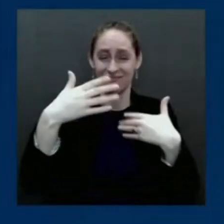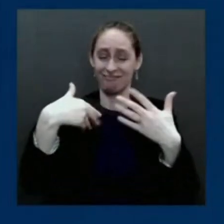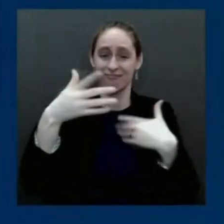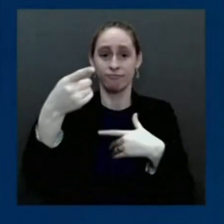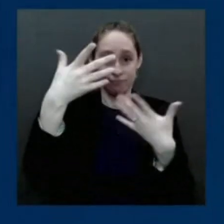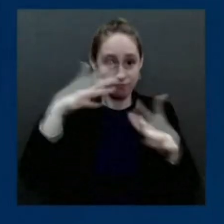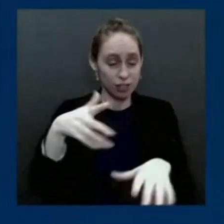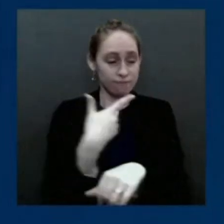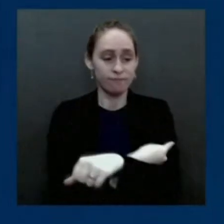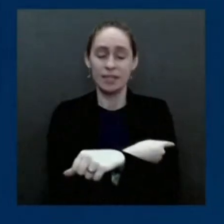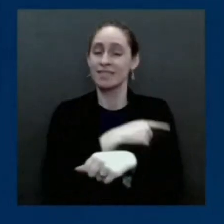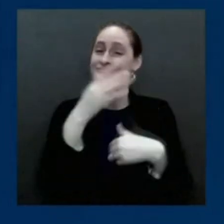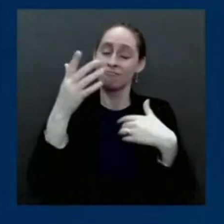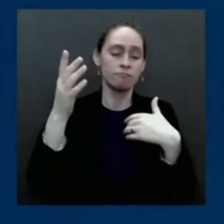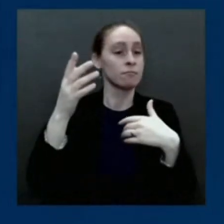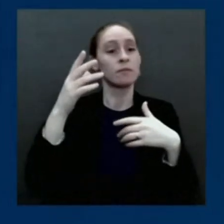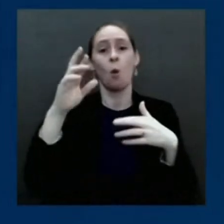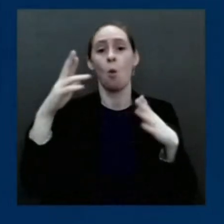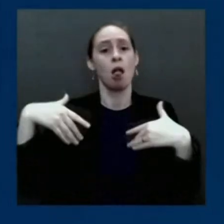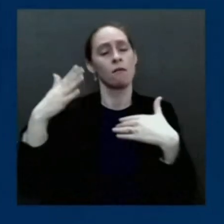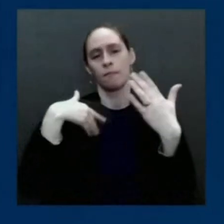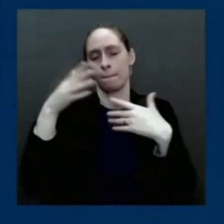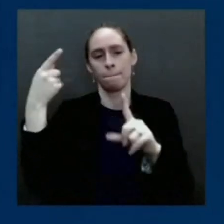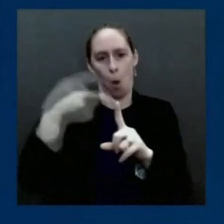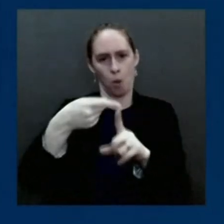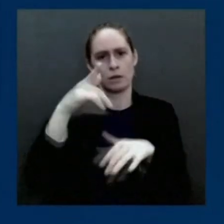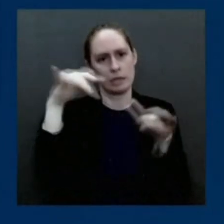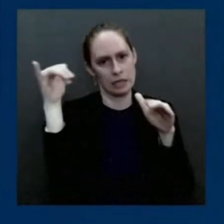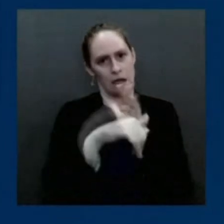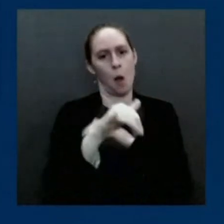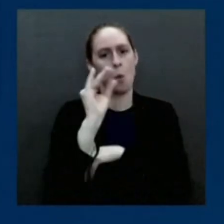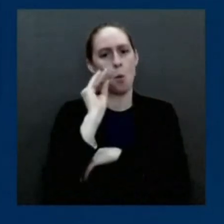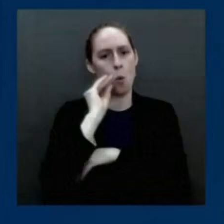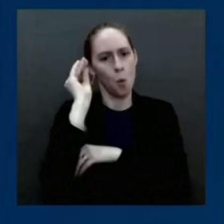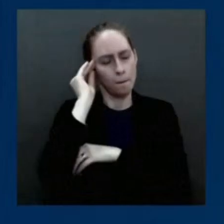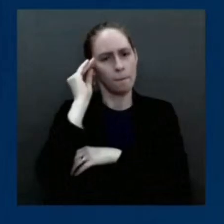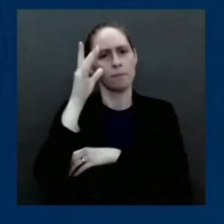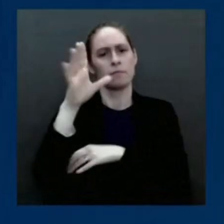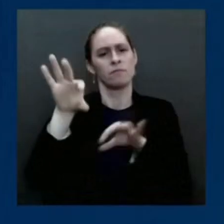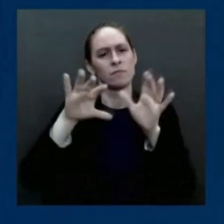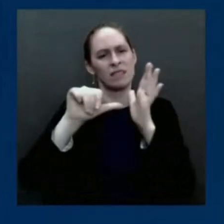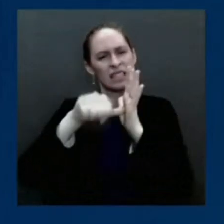ISOLATE FOR FIVE DAYS. DURING PERIODS OF ISOLATION IT'S BEST FOR YOU TO WEAR A